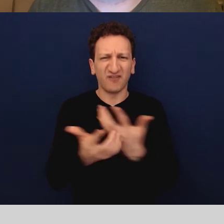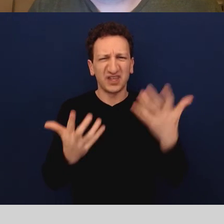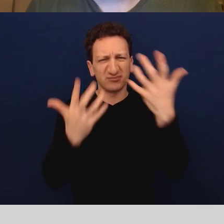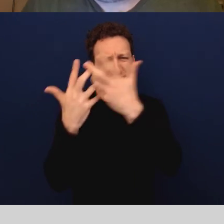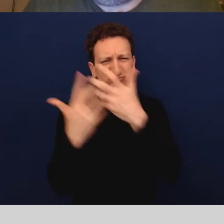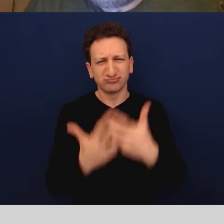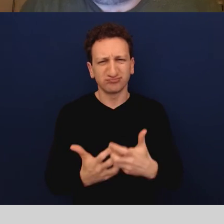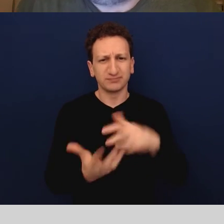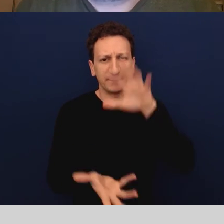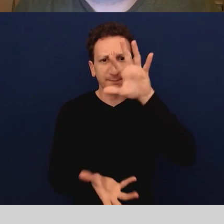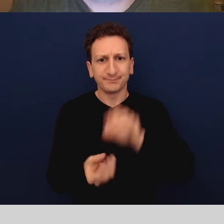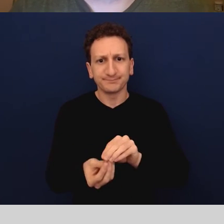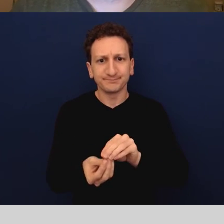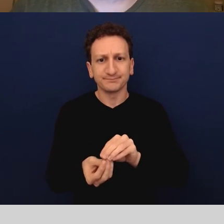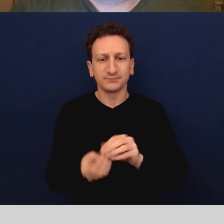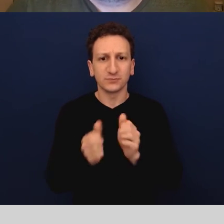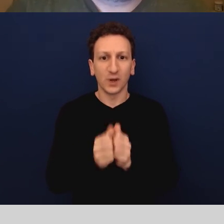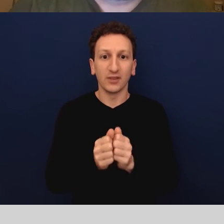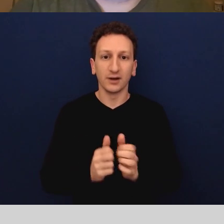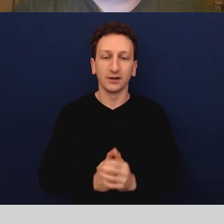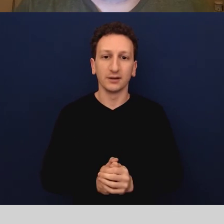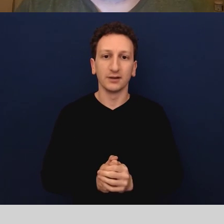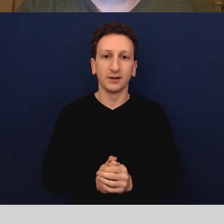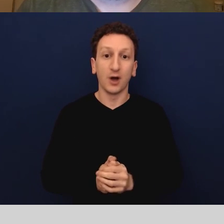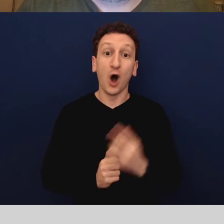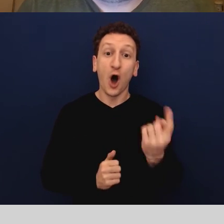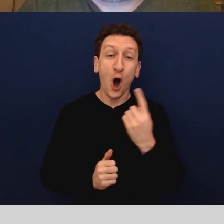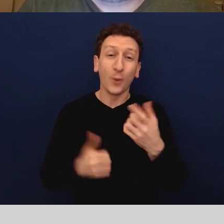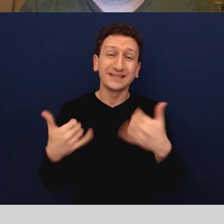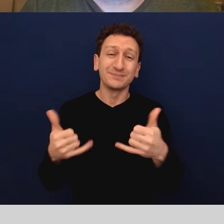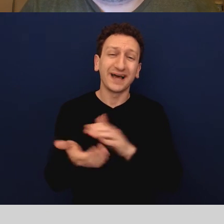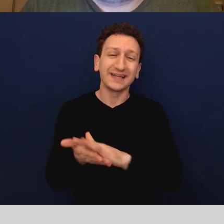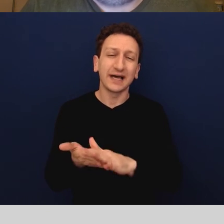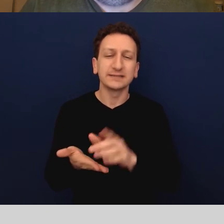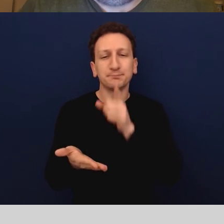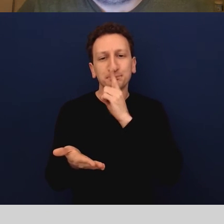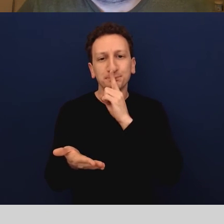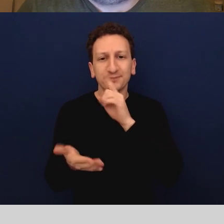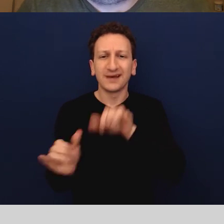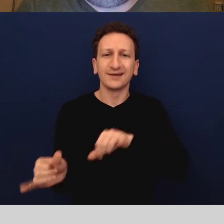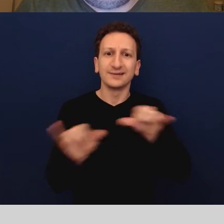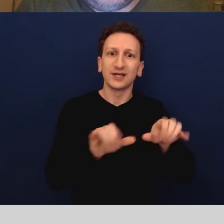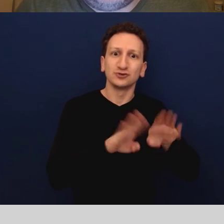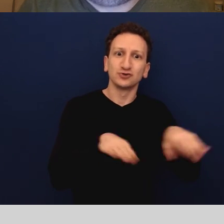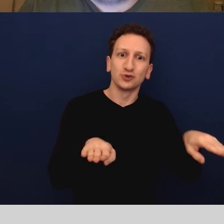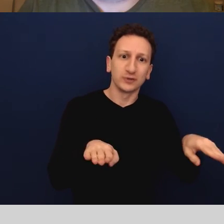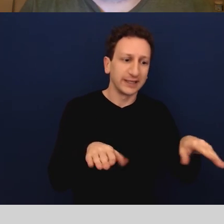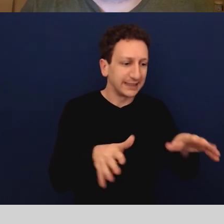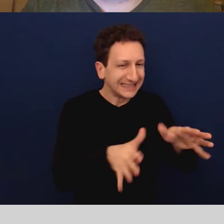Sometimes you do have to encourage them just like with kids to play nicely together. But as long as you put in the right encouragement